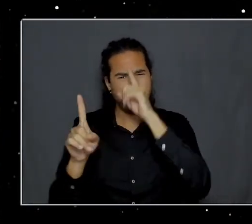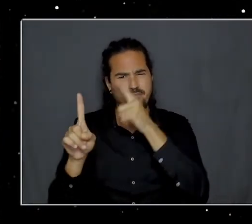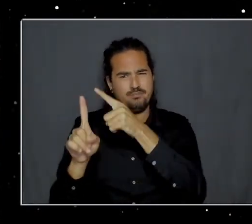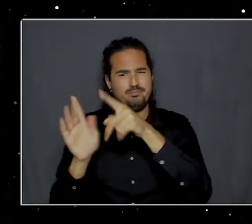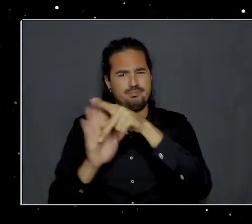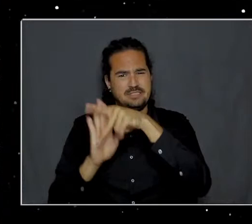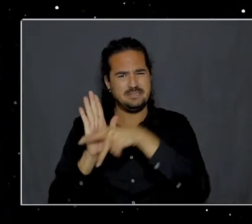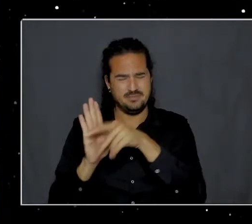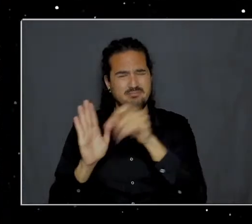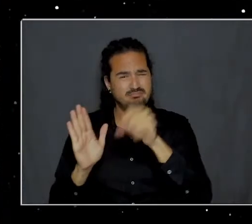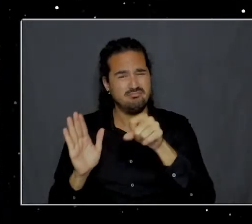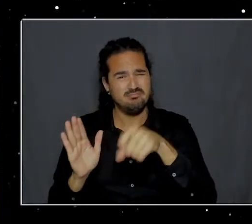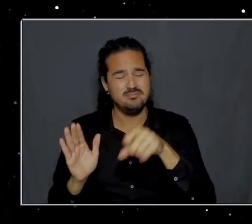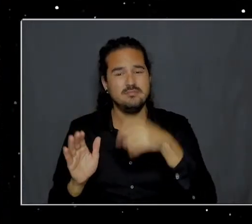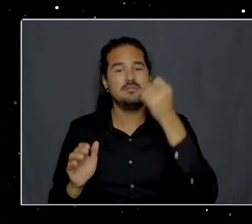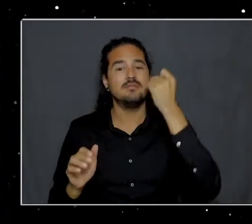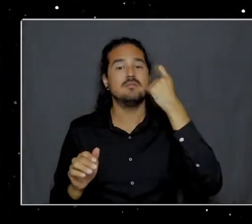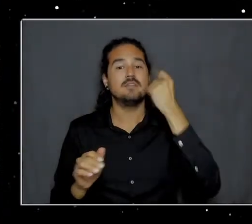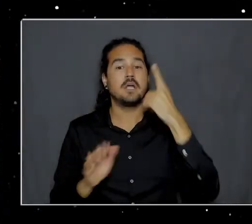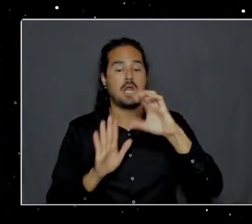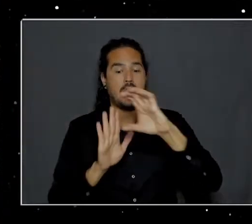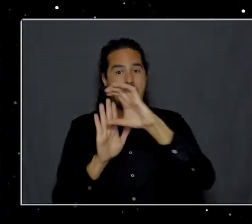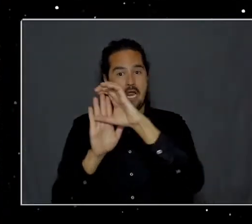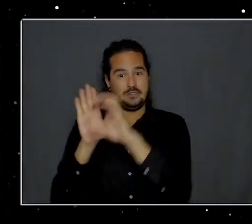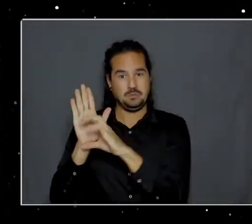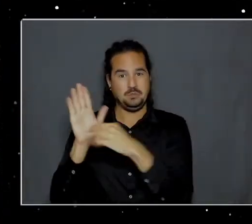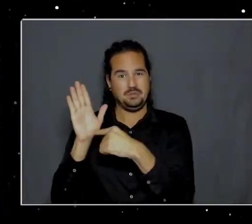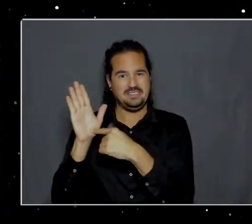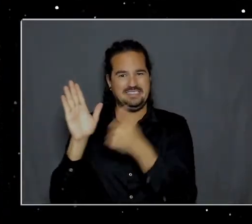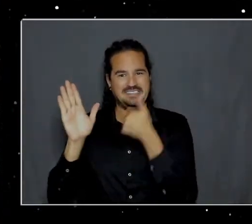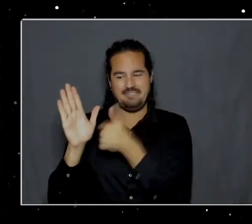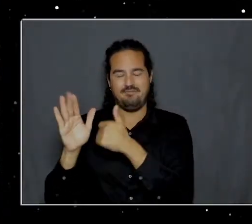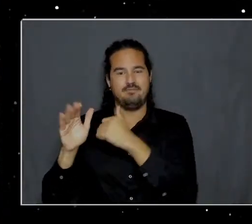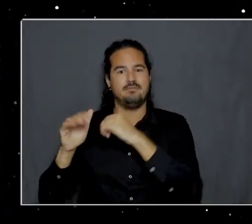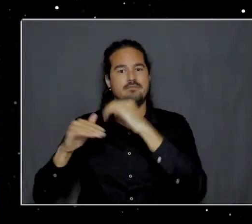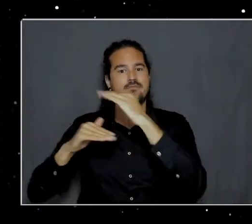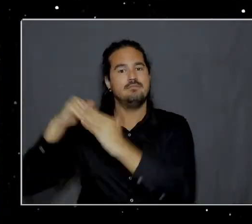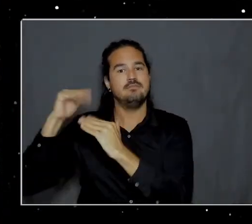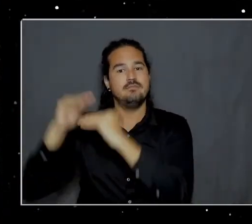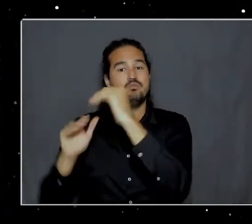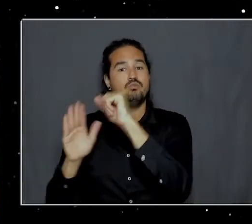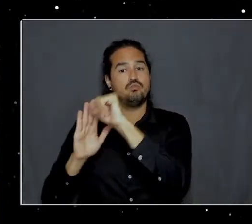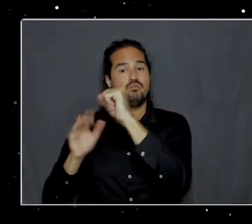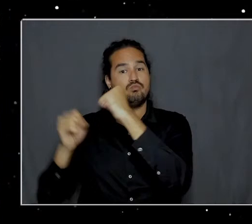UNDERSTAND THAT THE CONSTITUTION, AS A STRUCTURE,